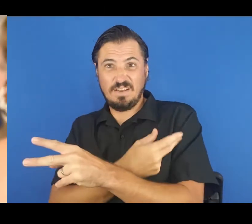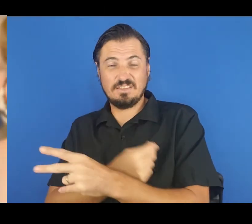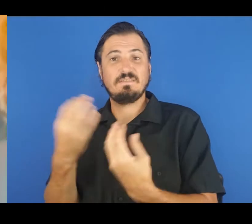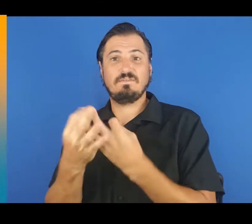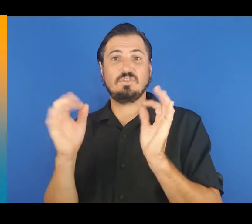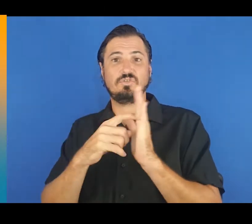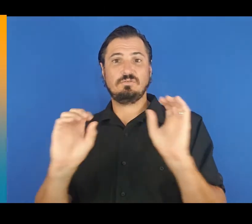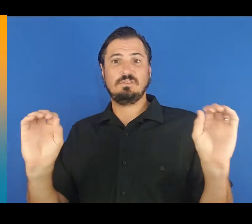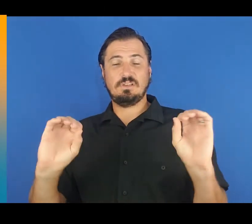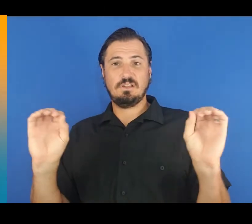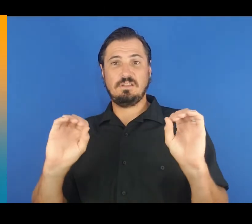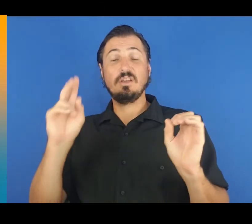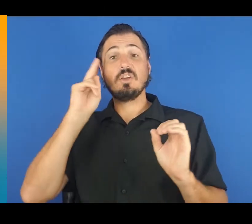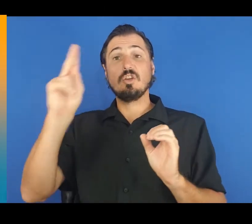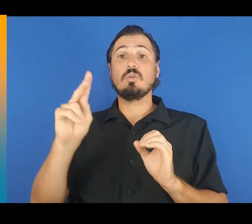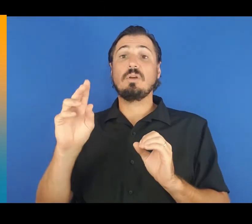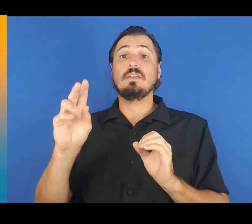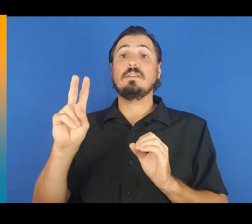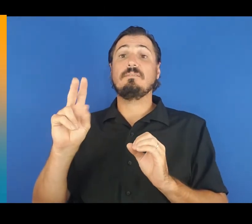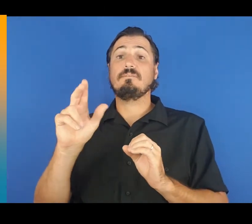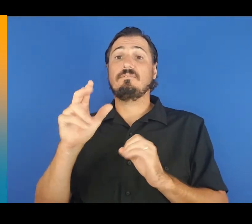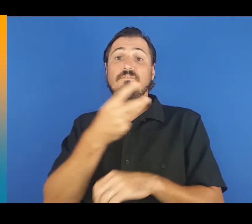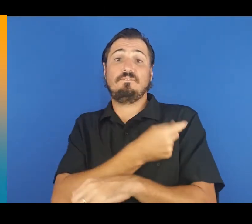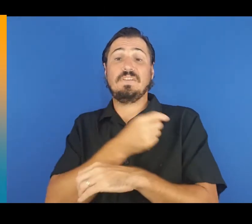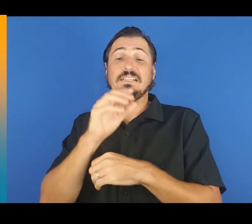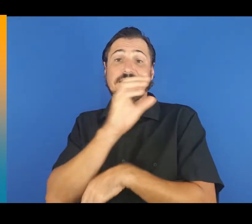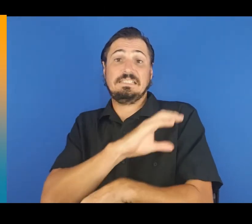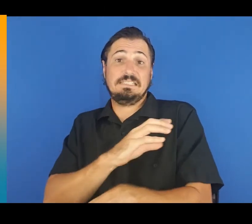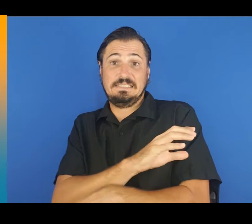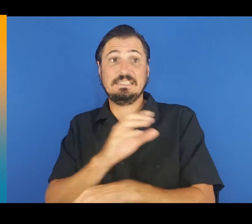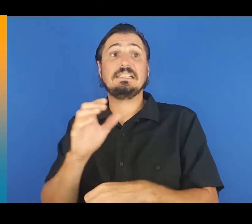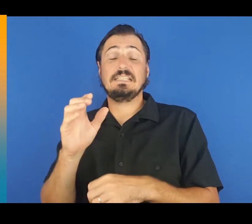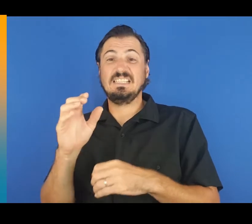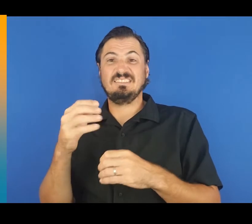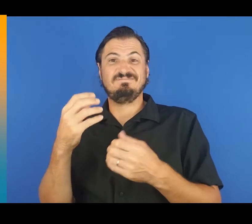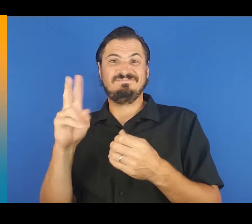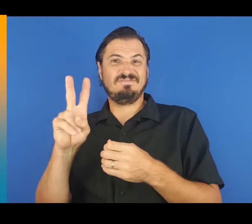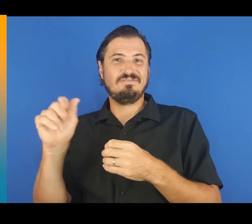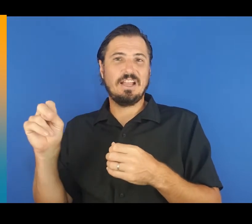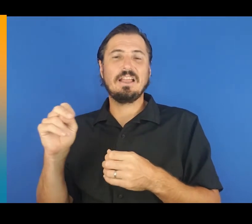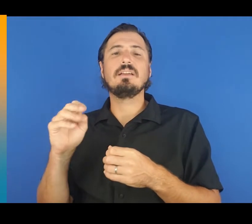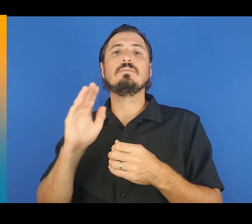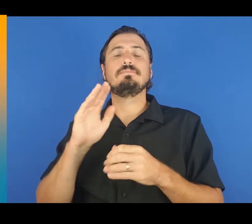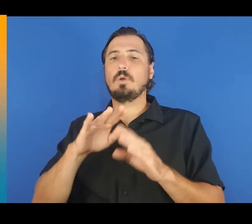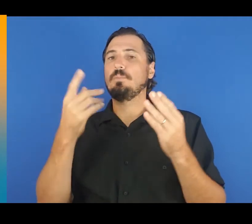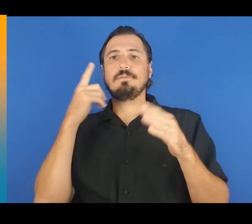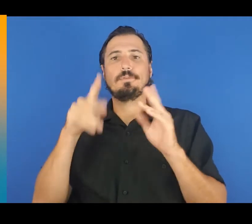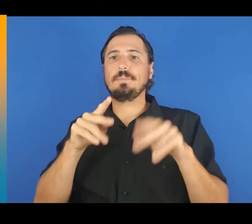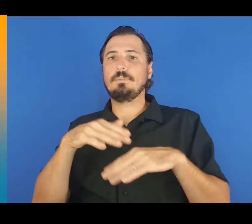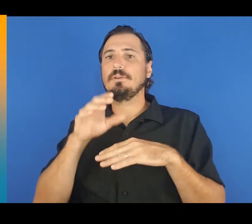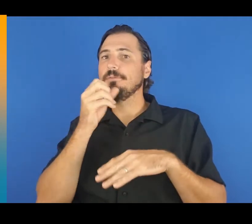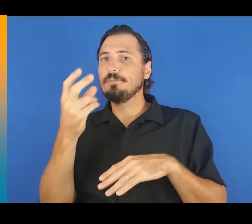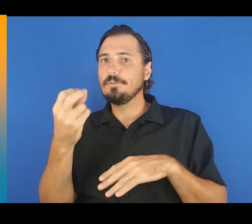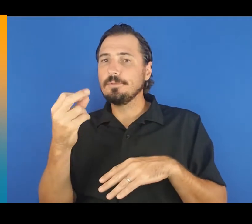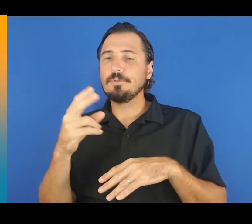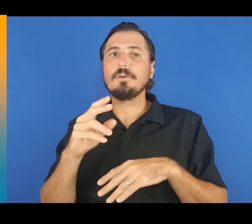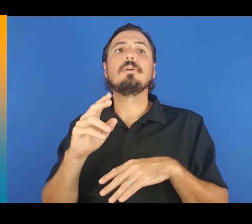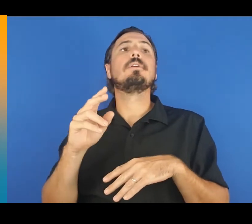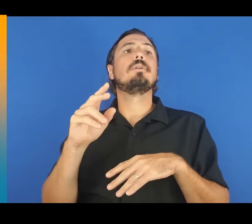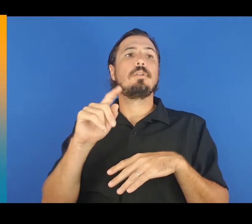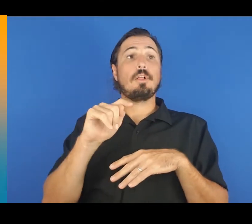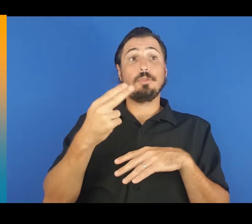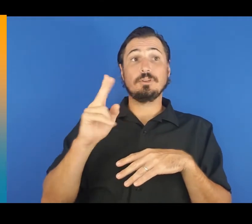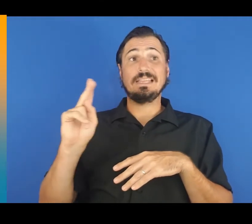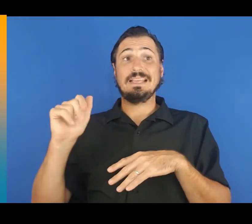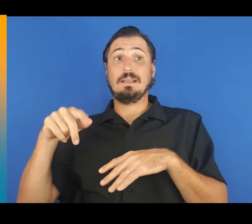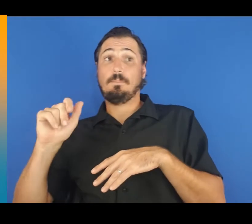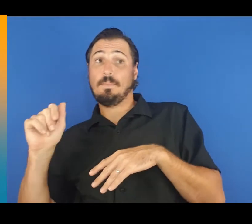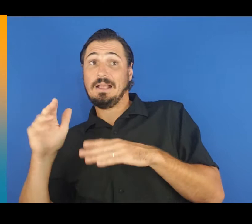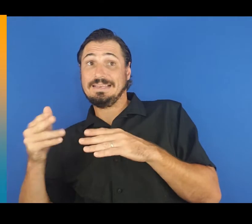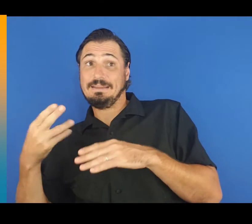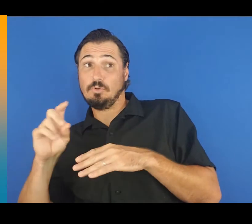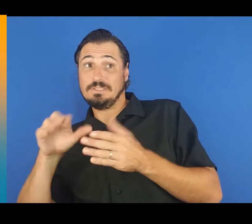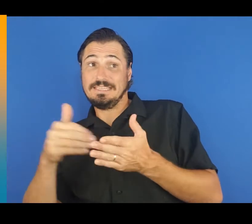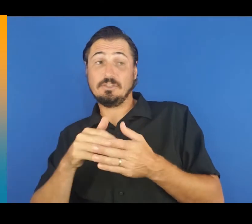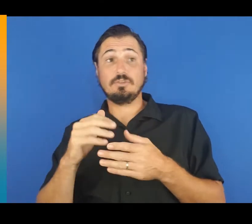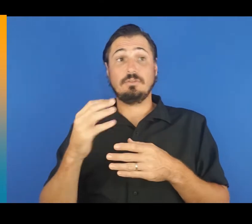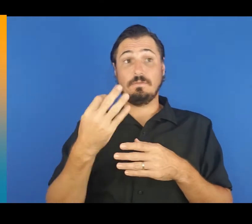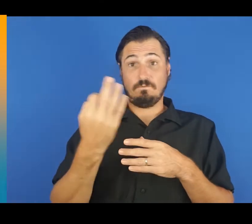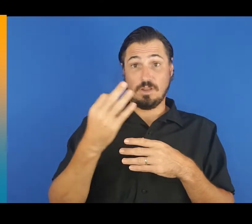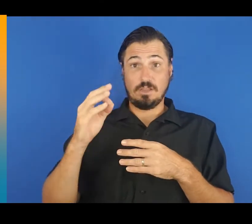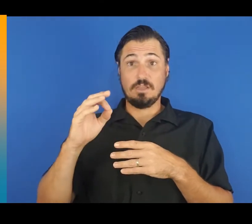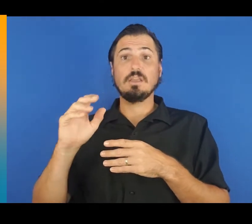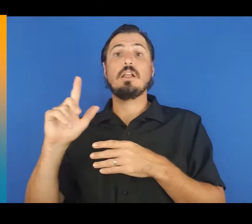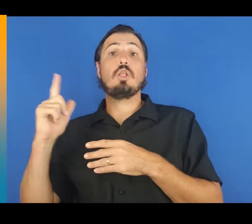The Kaua‘i mobile vaccine clinic is also open to 12 and older this Thursday at the Kapa‘a Neighborhood Center, Friday at Lihue Neighborhood Center, and Saturday at Wainiha Country